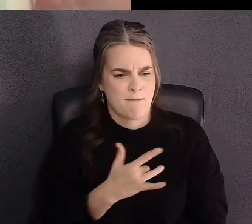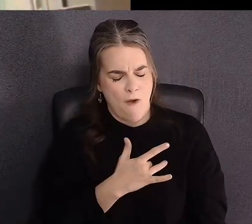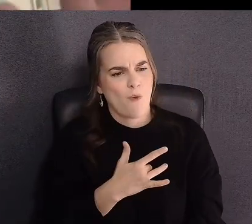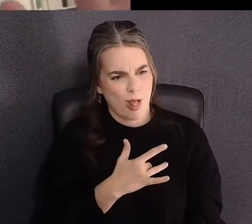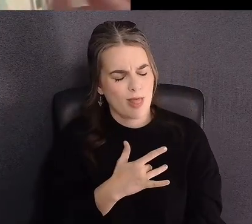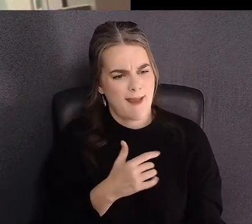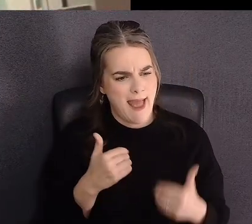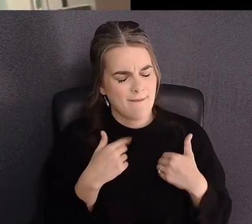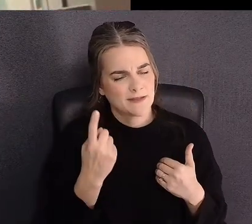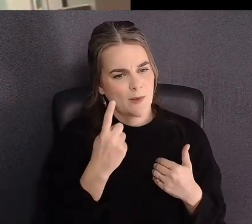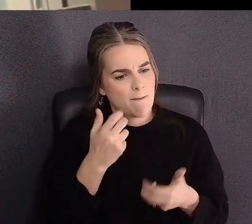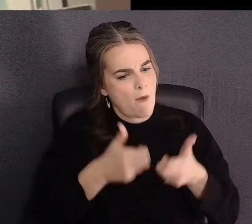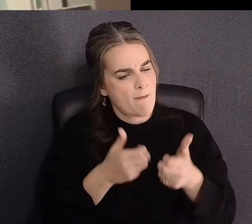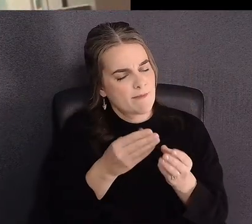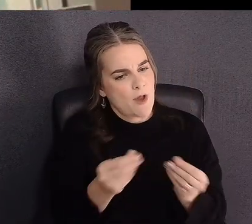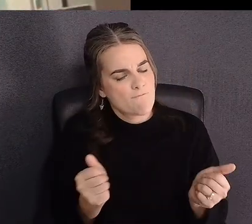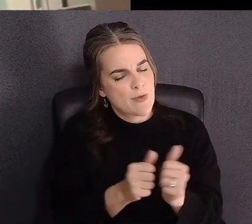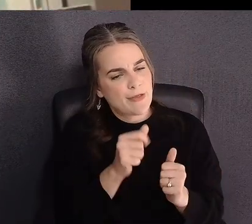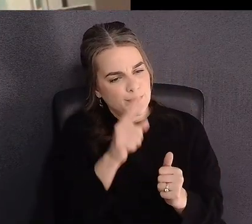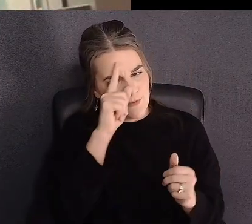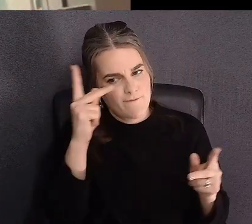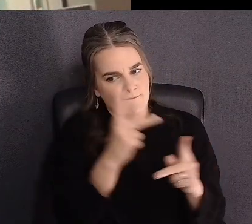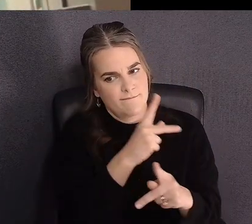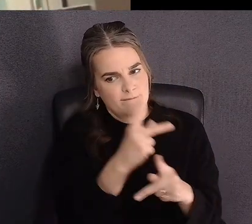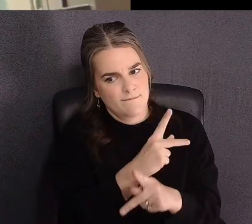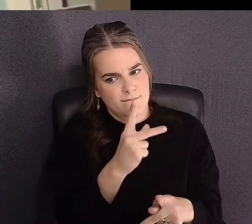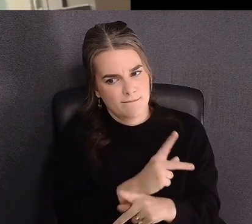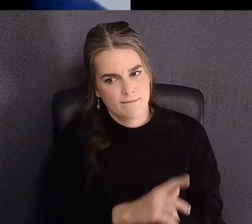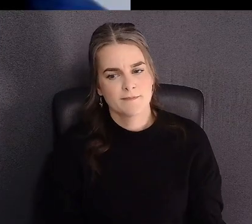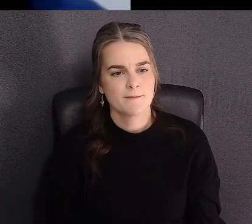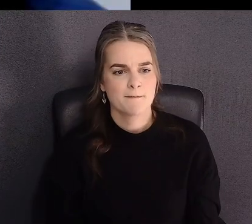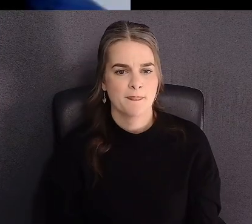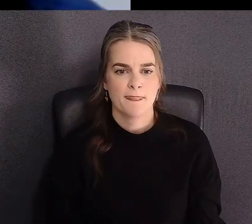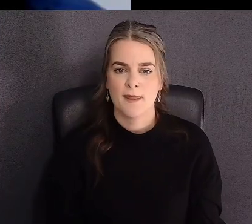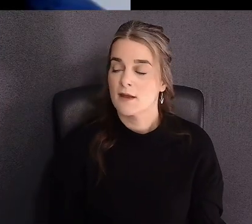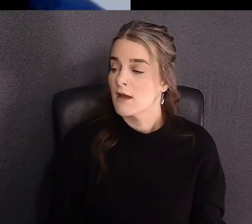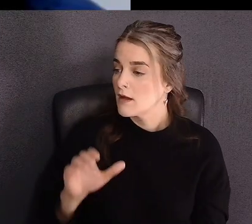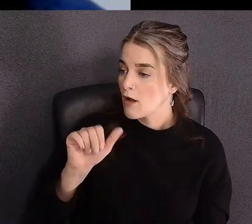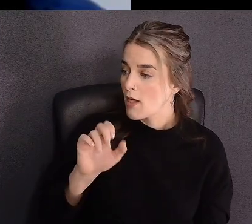someone just problem solving with you to figure things out like that. Yeah, there's a lot of things